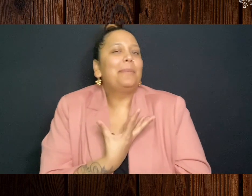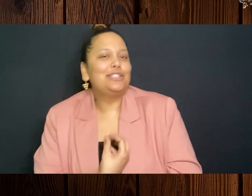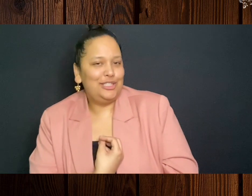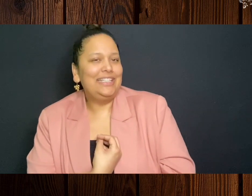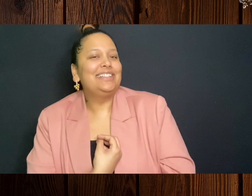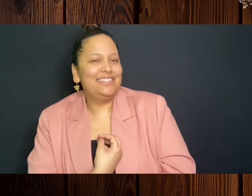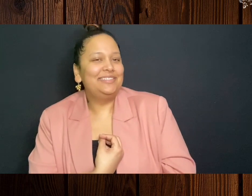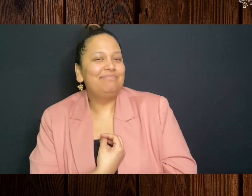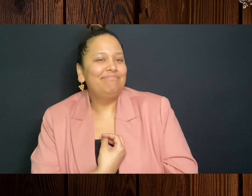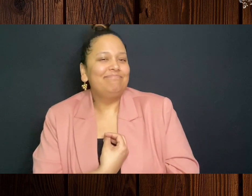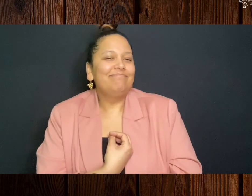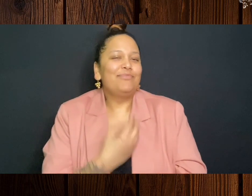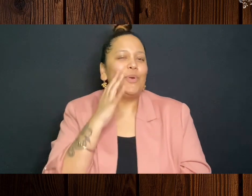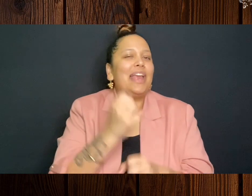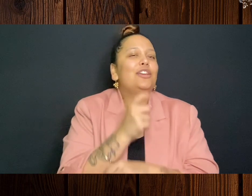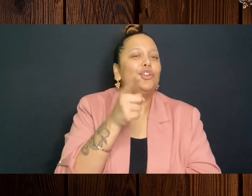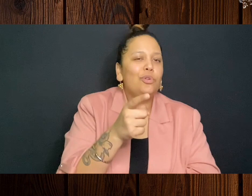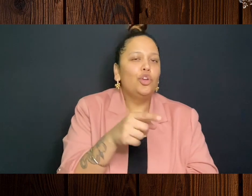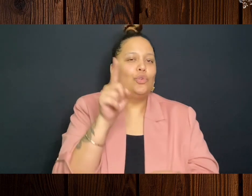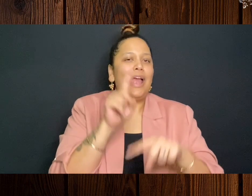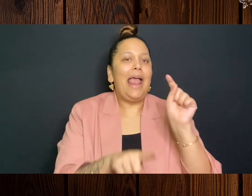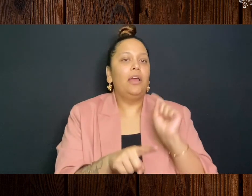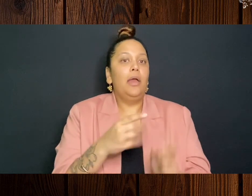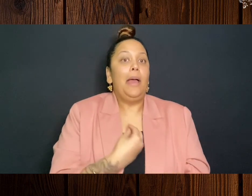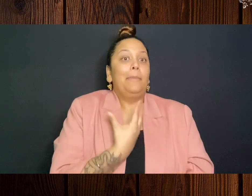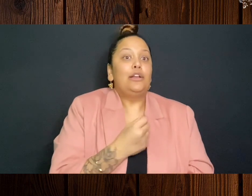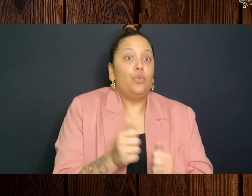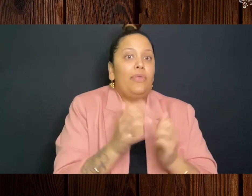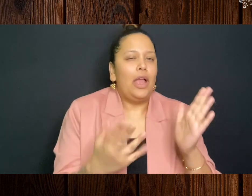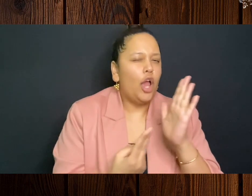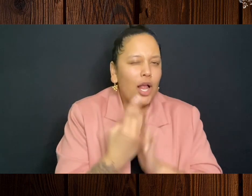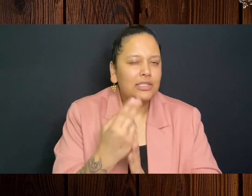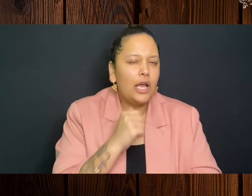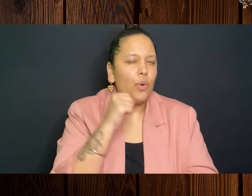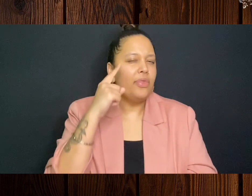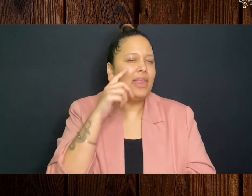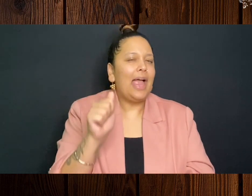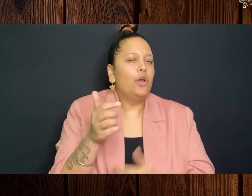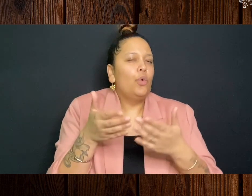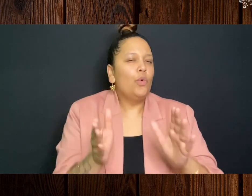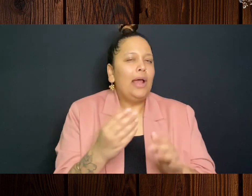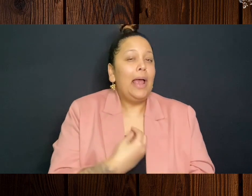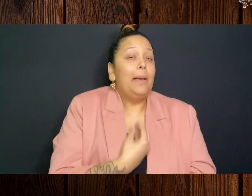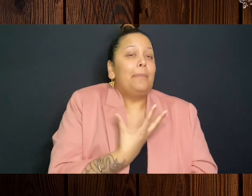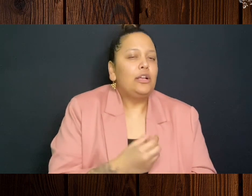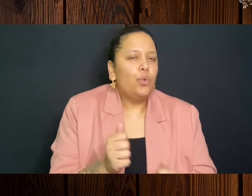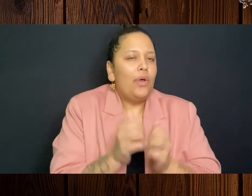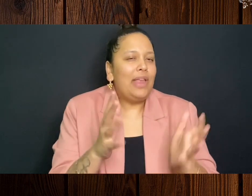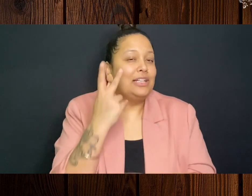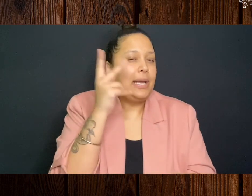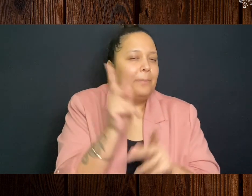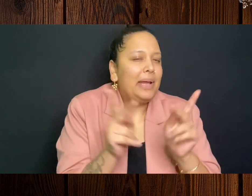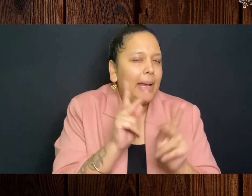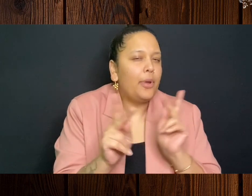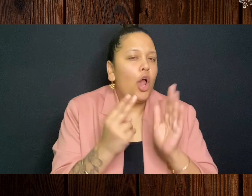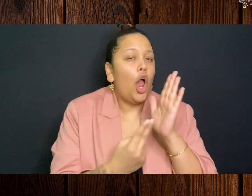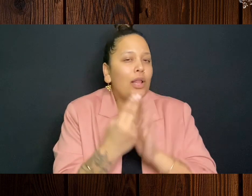will get you and you can't be compassionate without being honest. And I don't think there's a way to be compassionate without seeing people in honesty, approaching